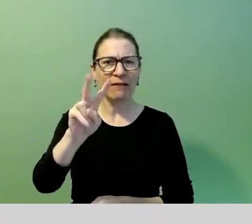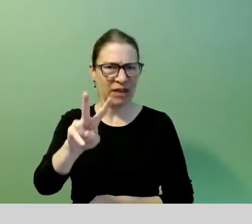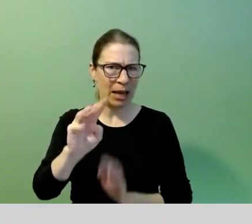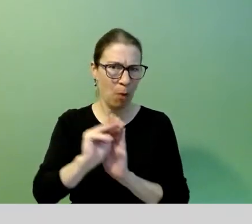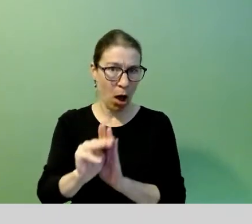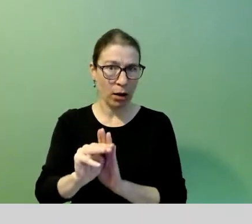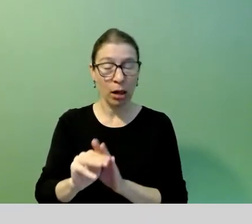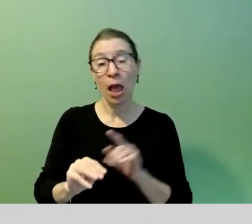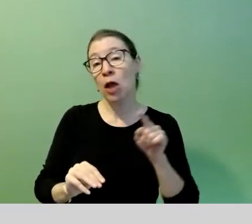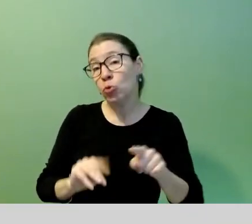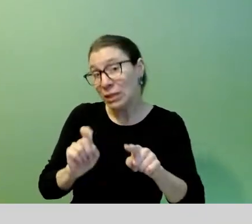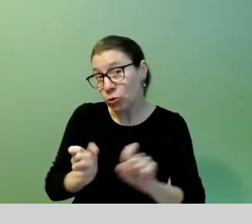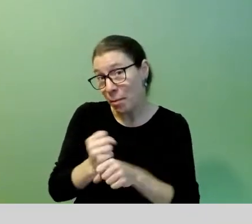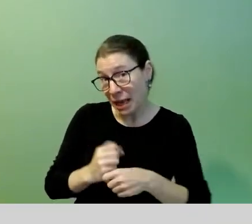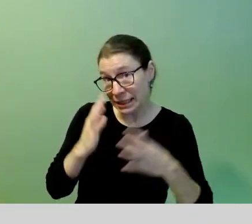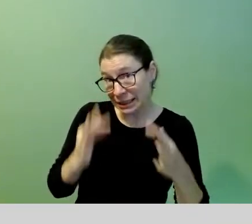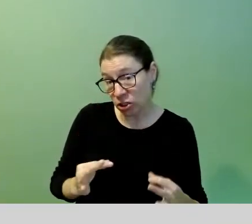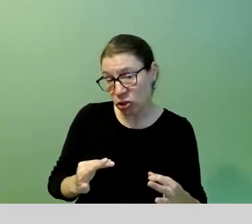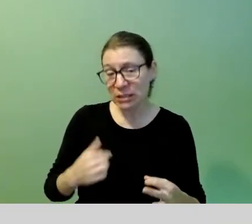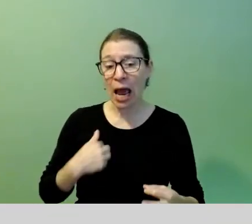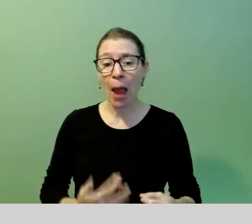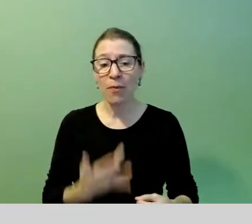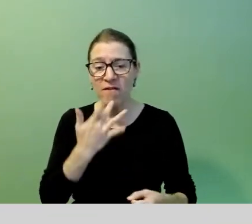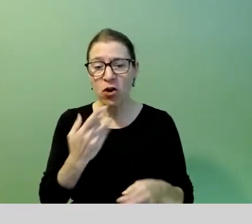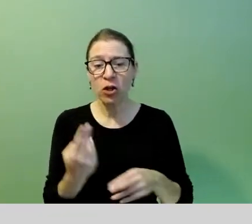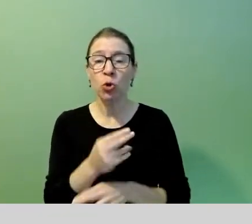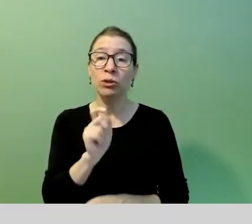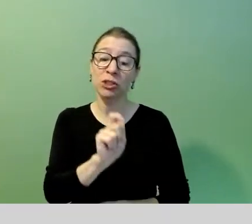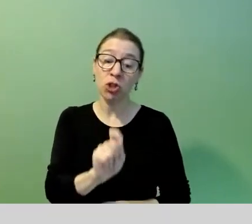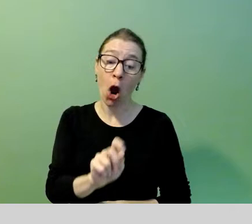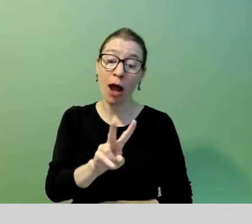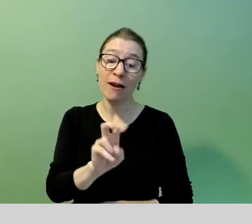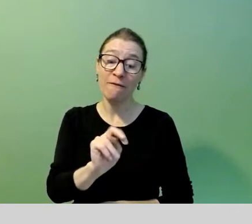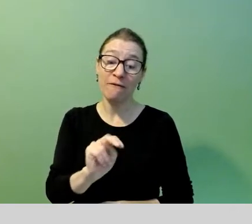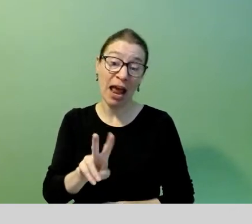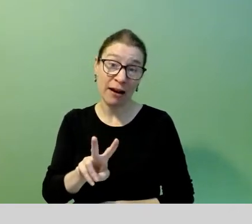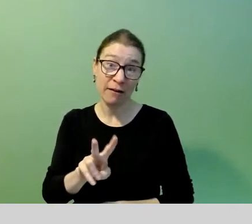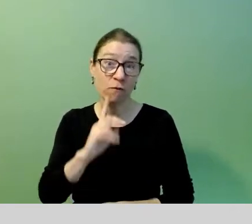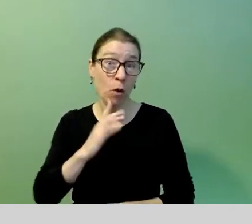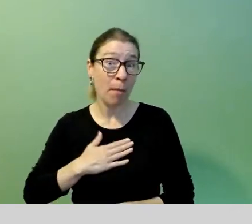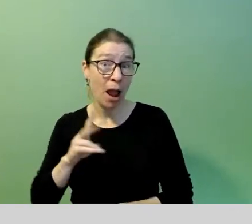I really like using .venv as my virtual environments but you can call it something else if you'd like.